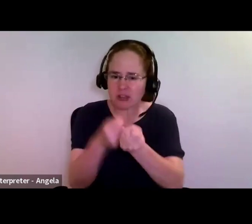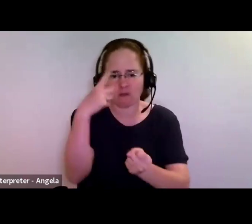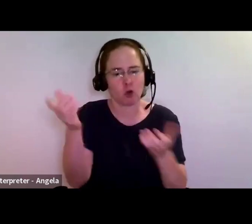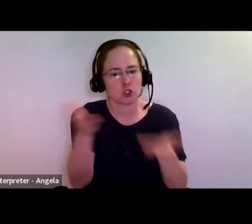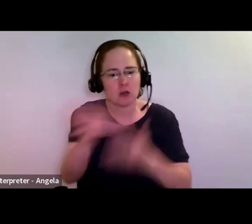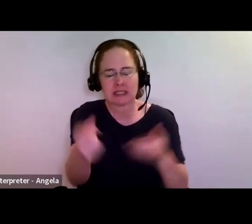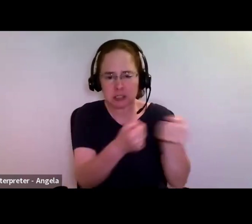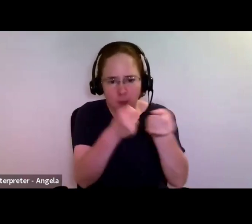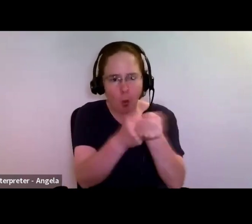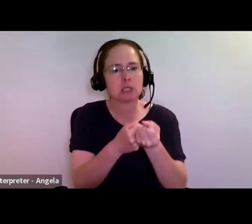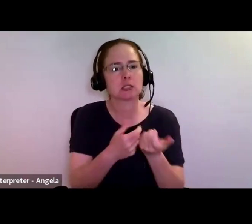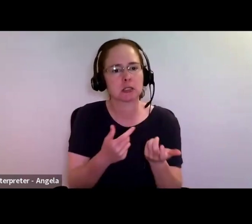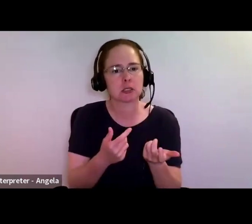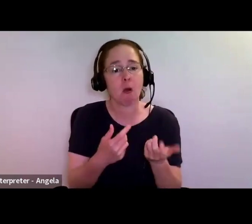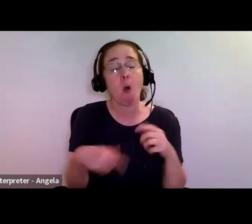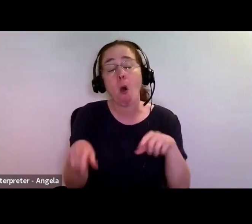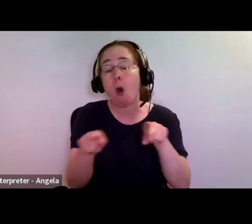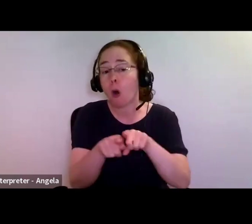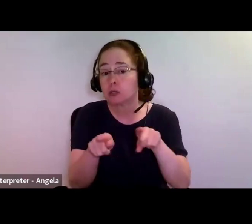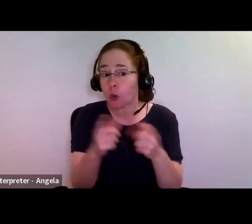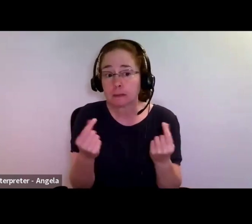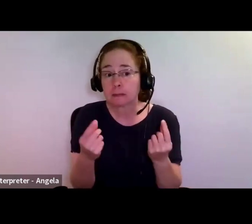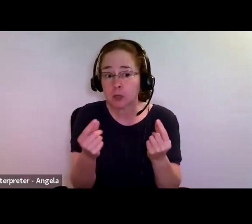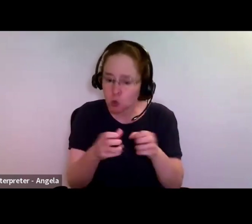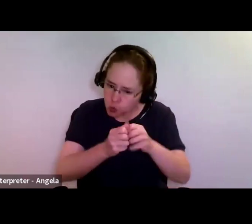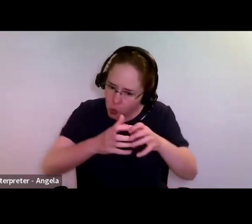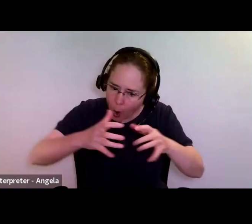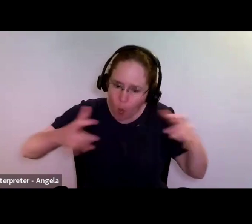supports, we are also building and growing and strengthening